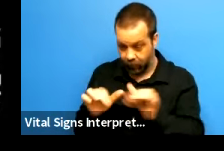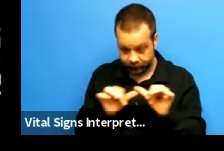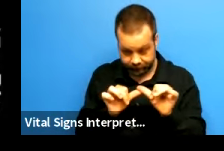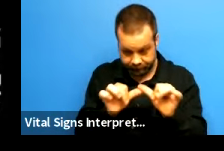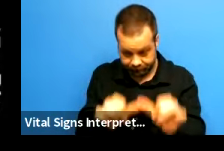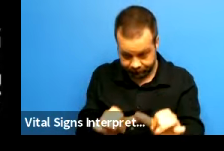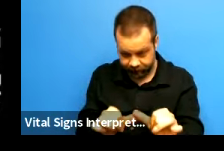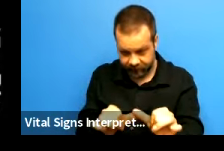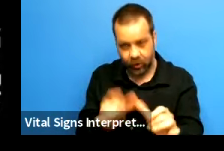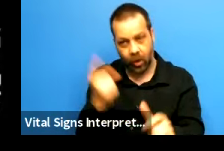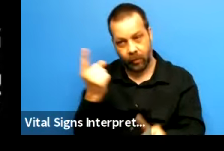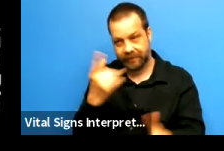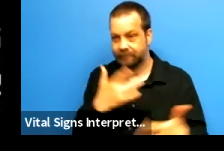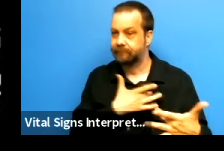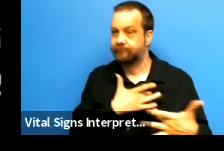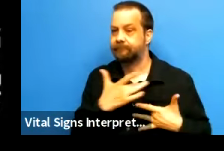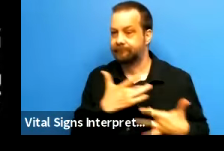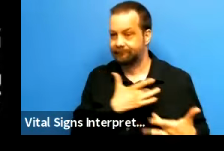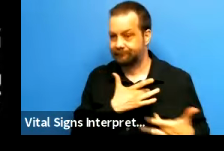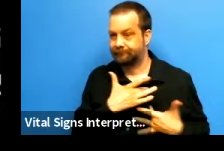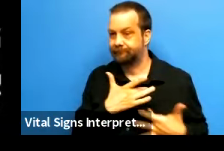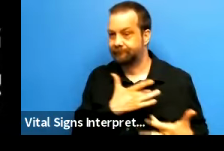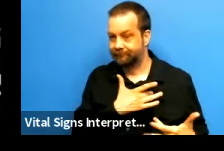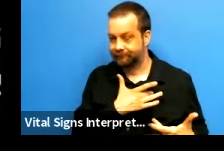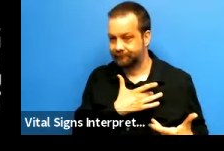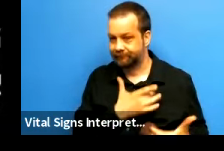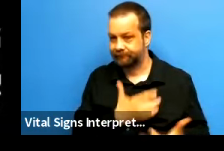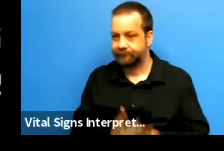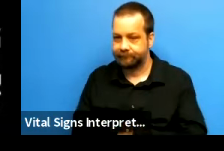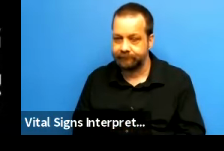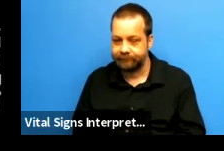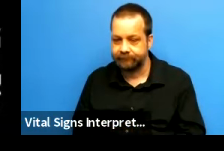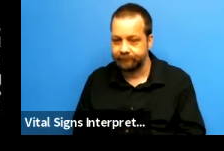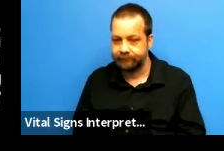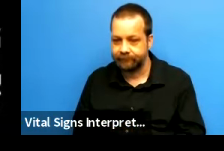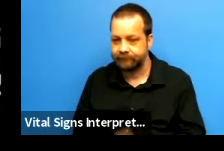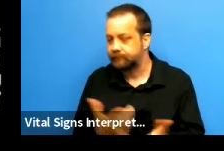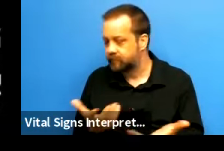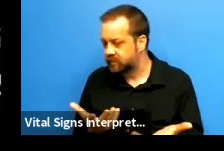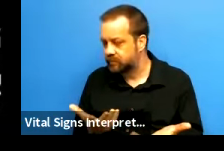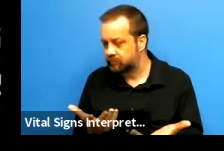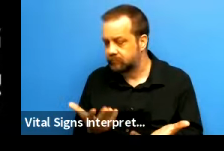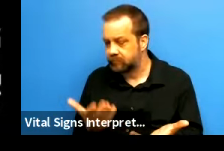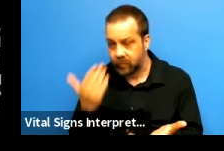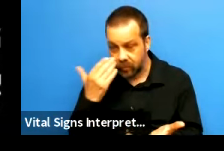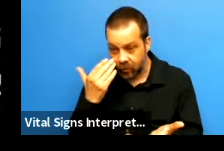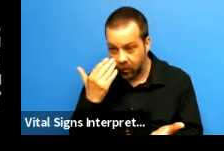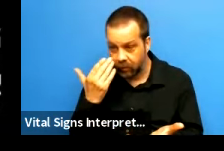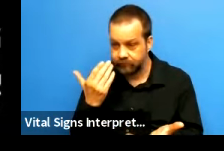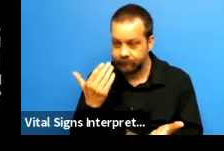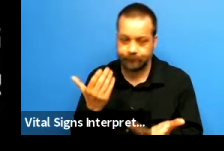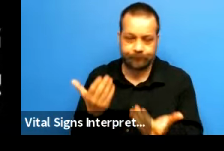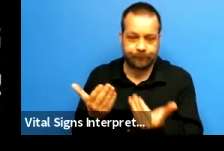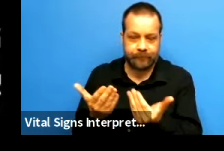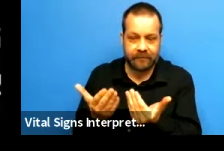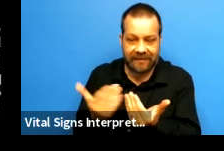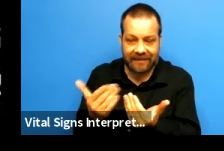there is the susceptibility of getting the virus,